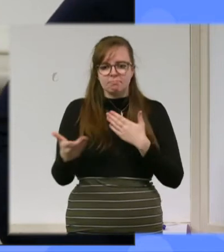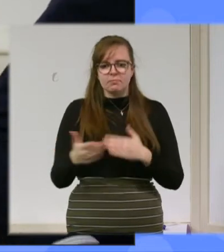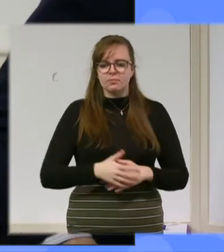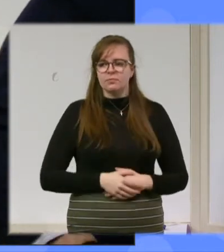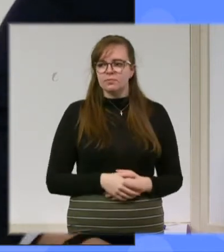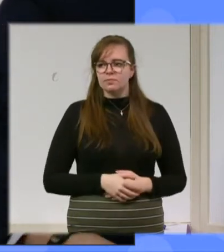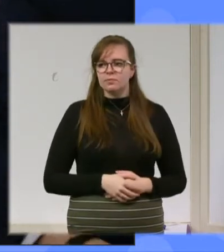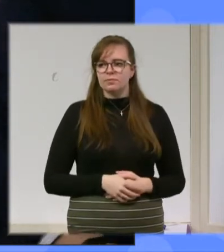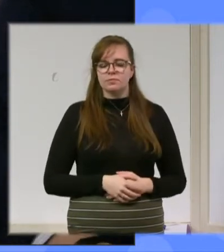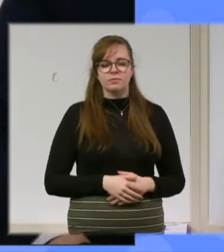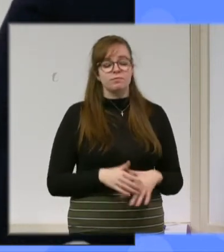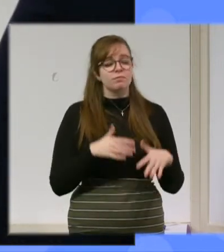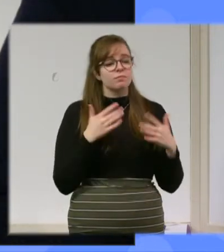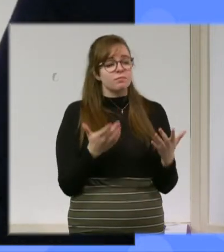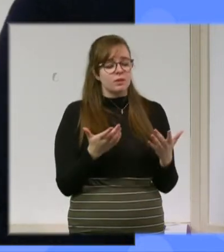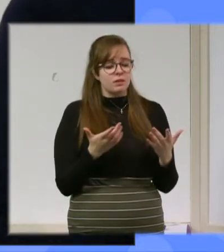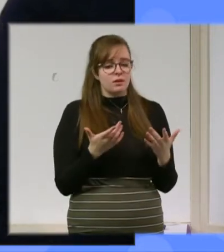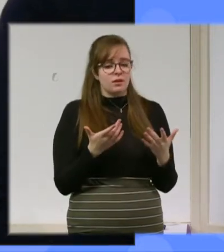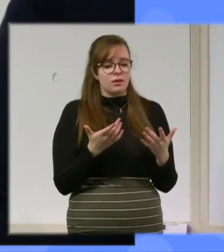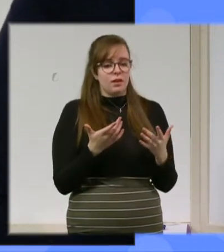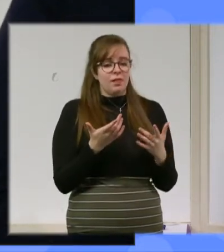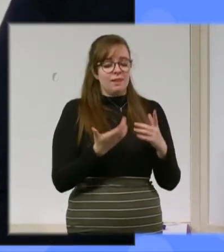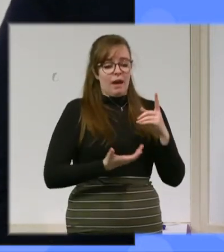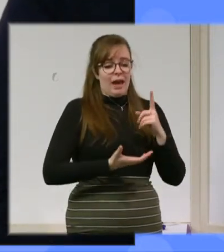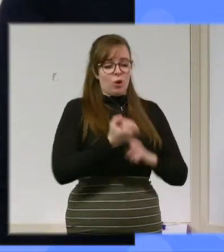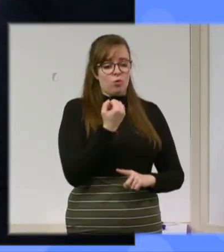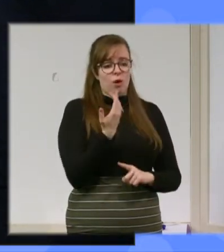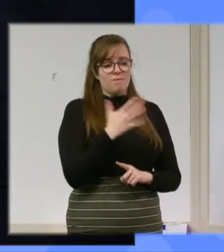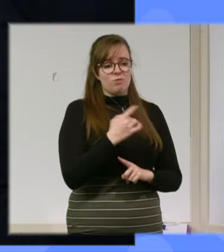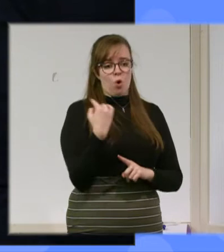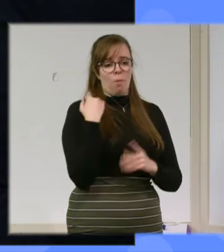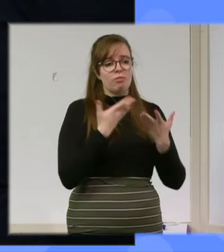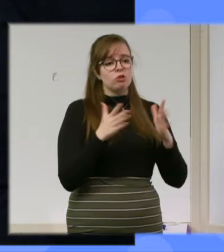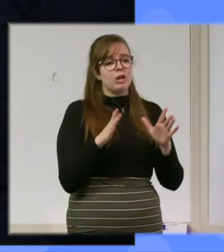suppose they'll come of the general election and if I'm honest has